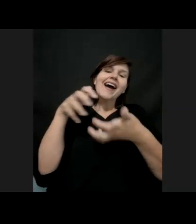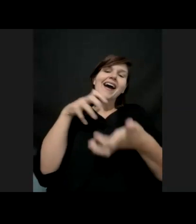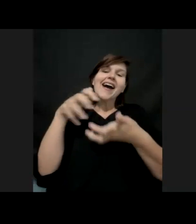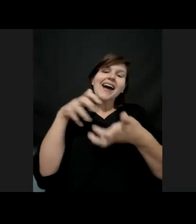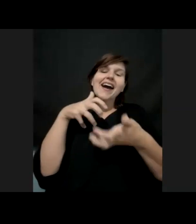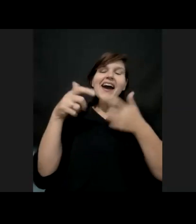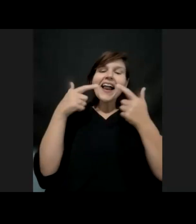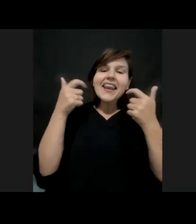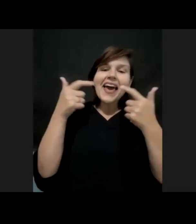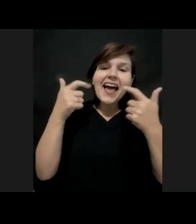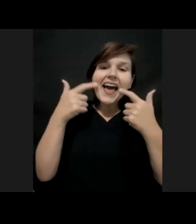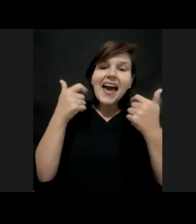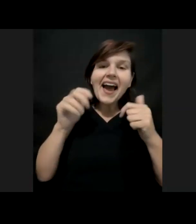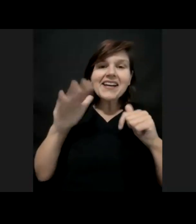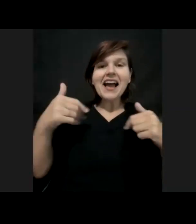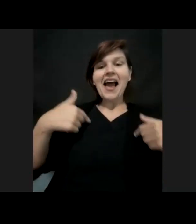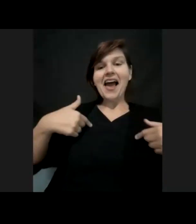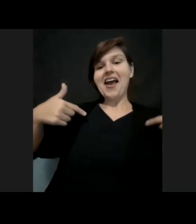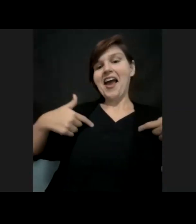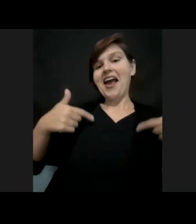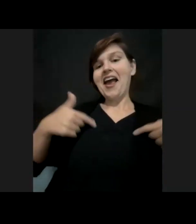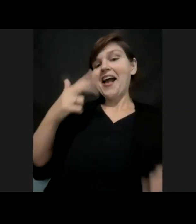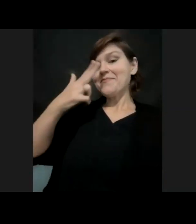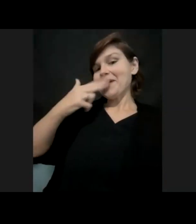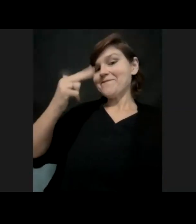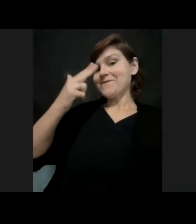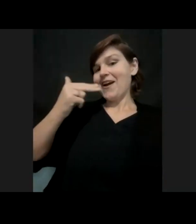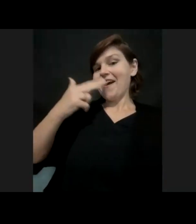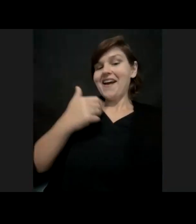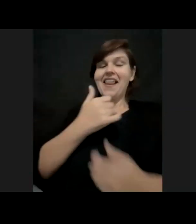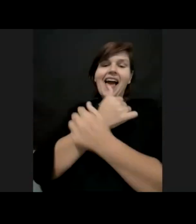I'm so funny! I love my colorful…